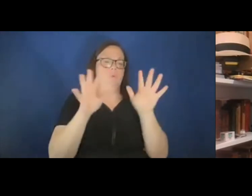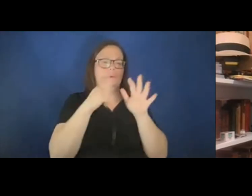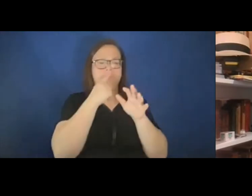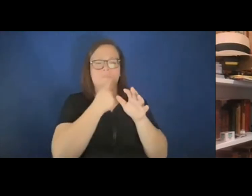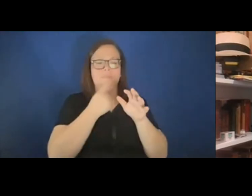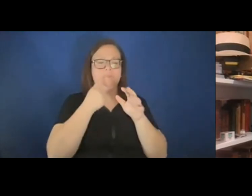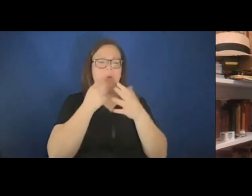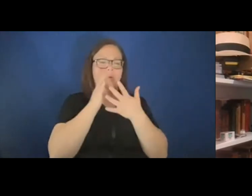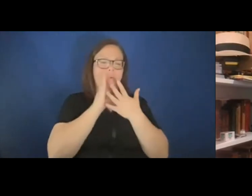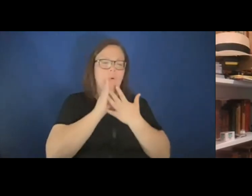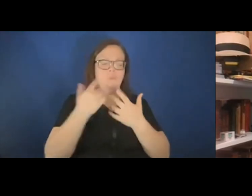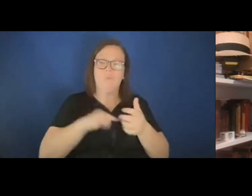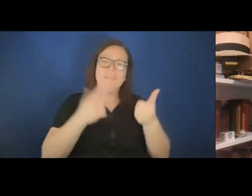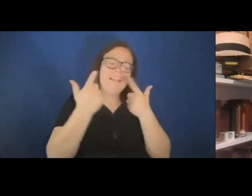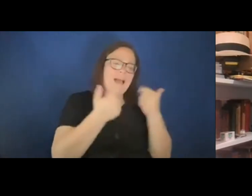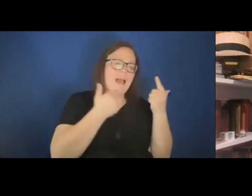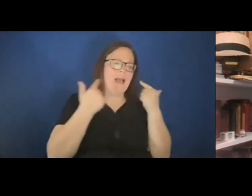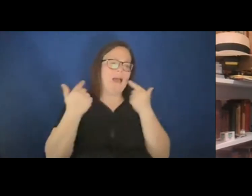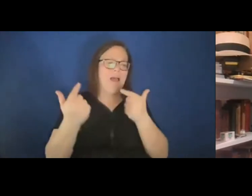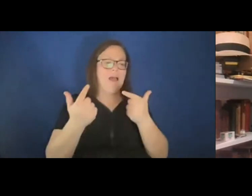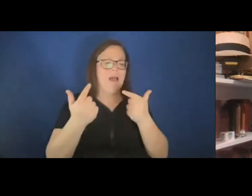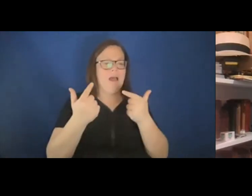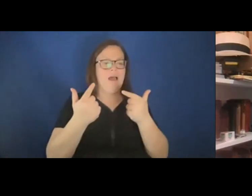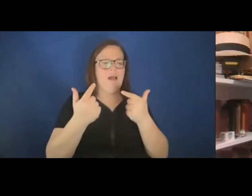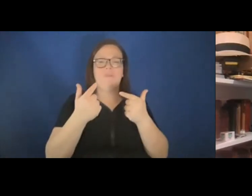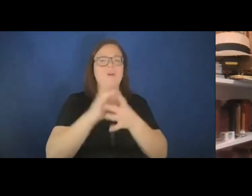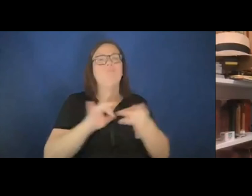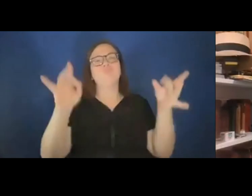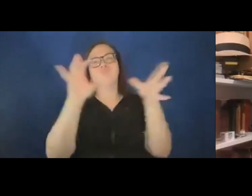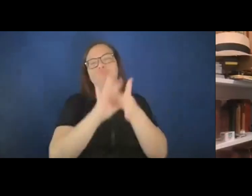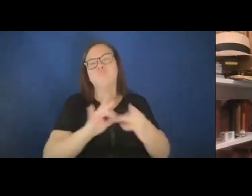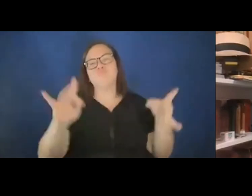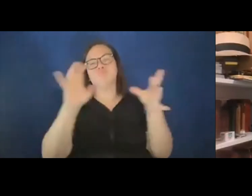We laugh, spitting kinshipivy to baymouth.